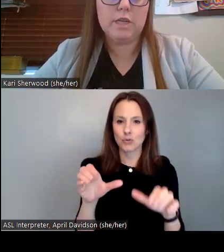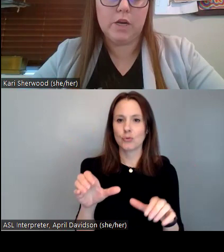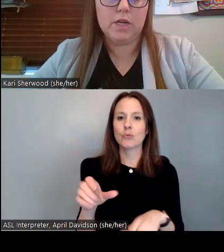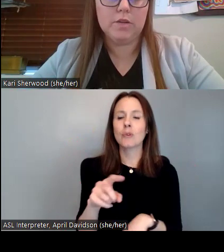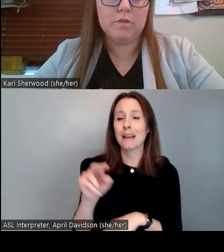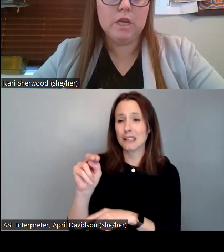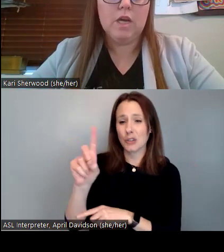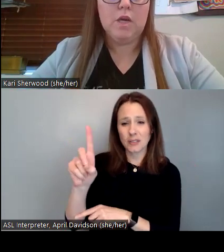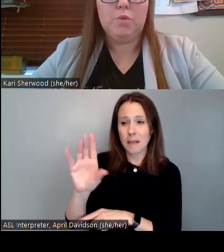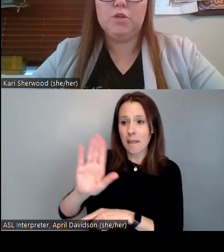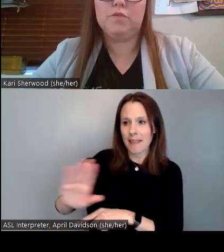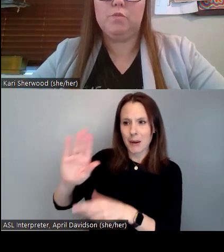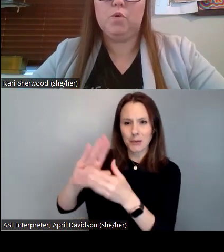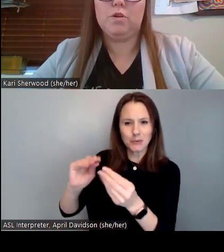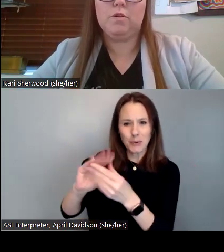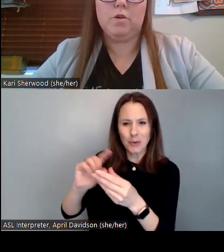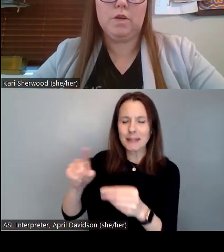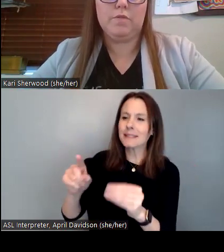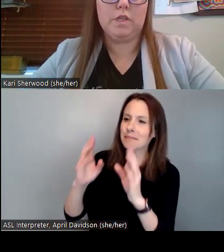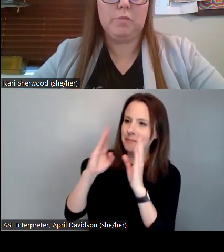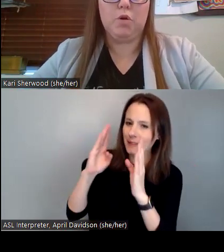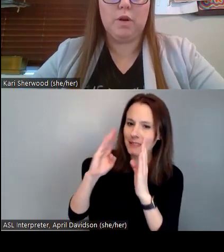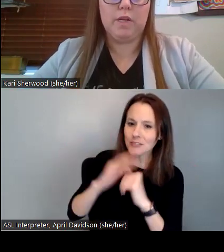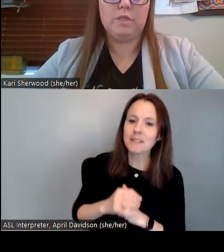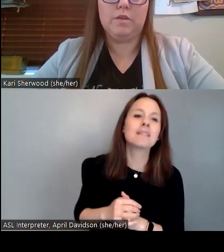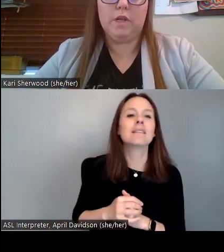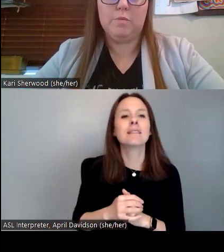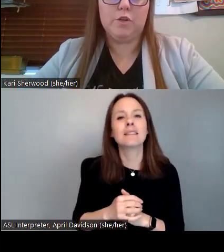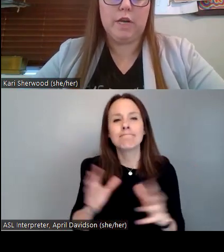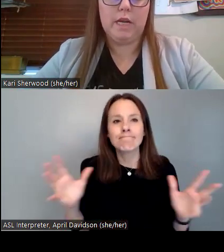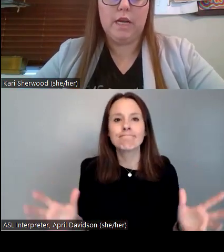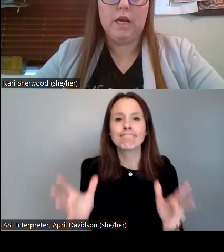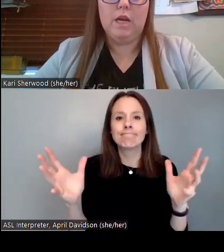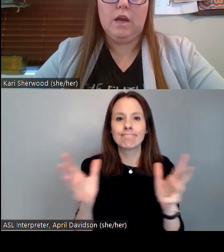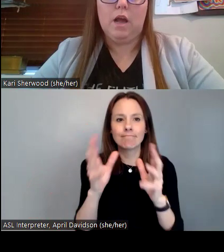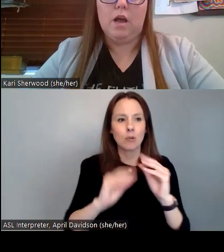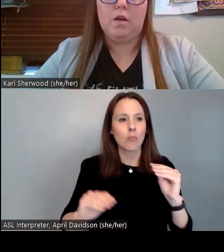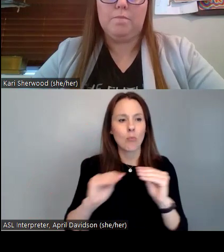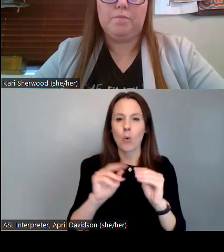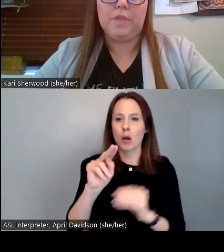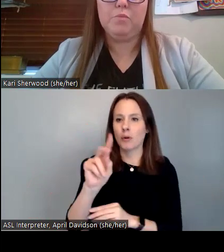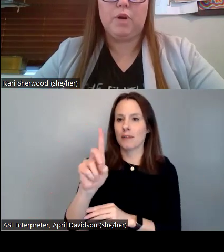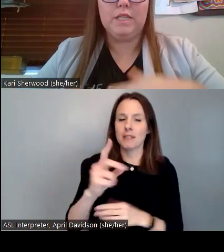narratives and push for more neurodiversity programs and development training.